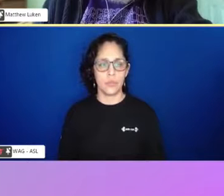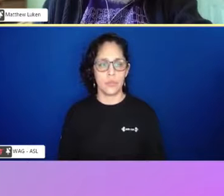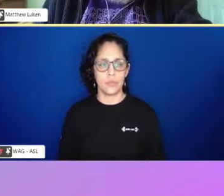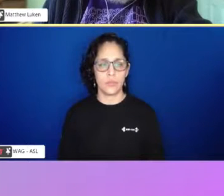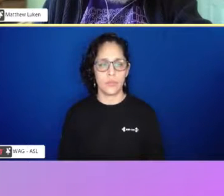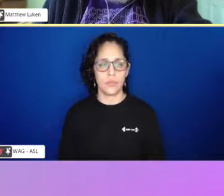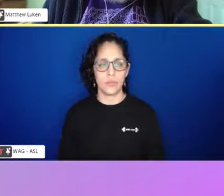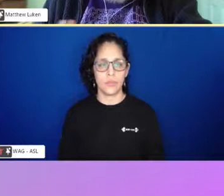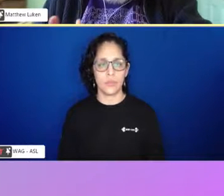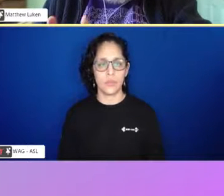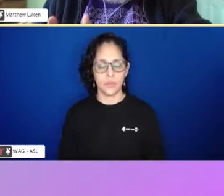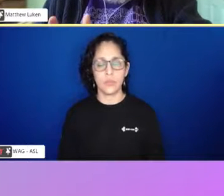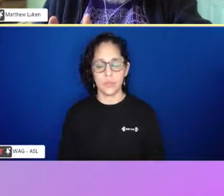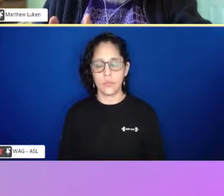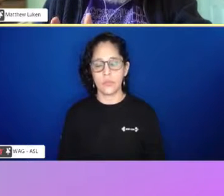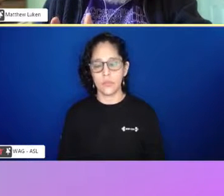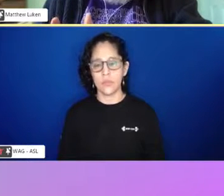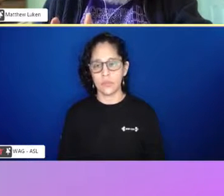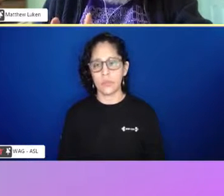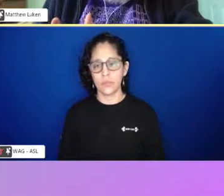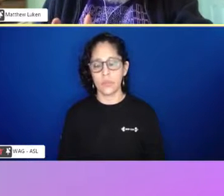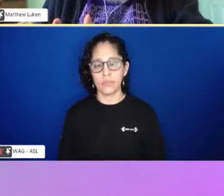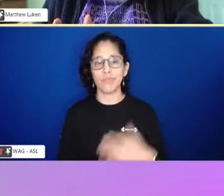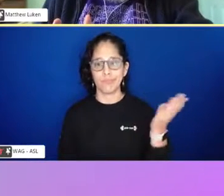all people. You're designing a diversity for of ways